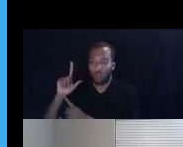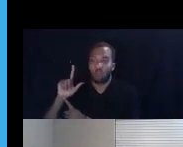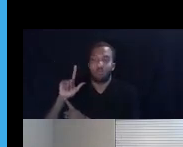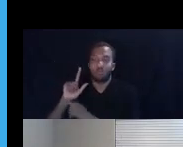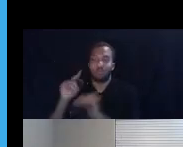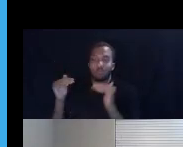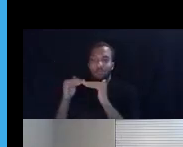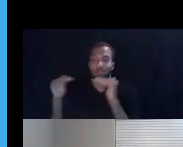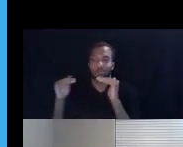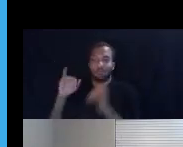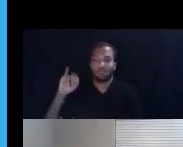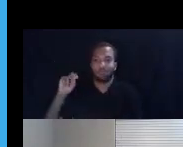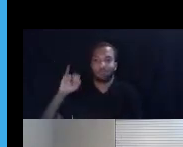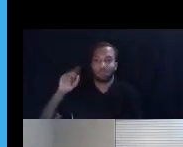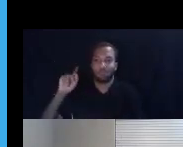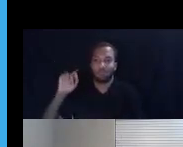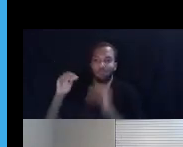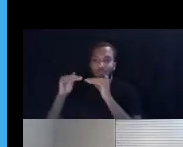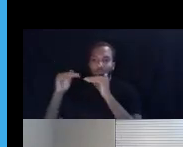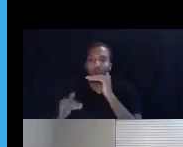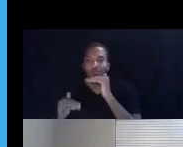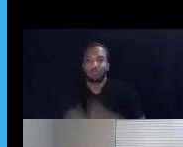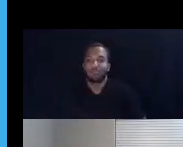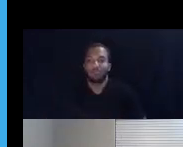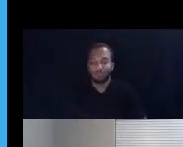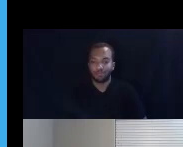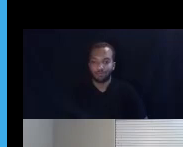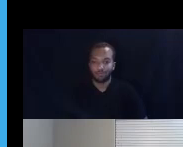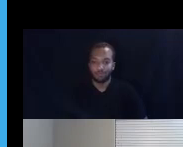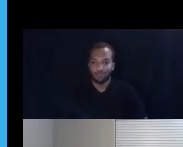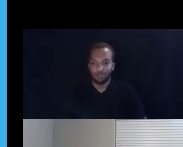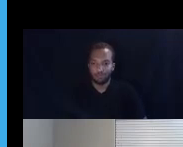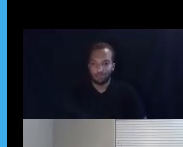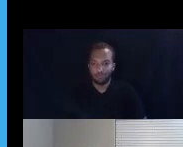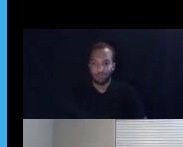And I would say that within both, the big picture vision of our CHIP work,